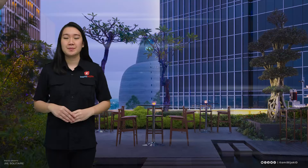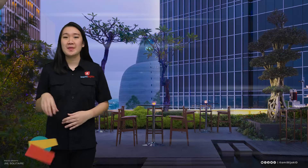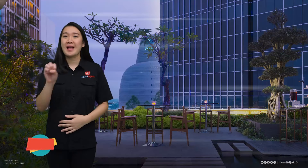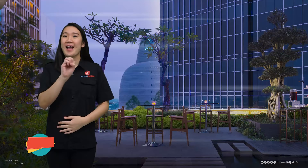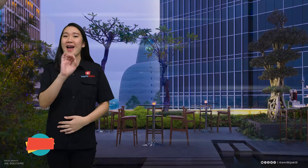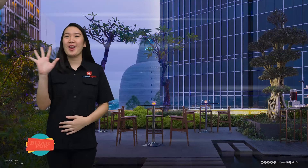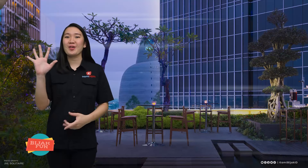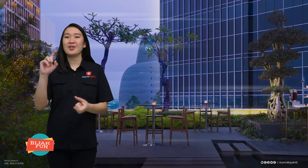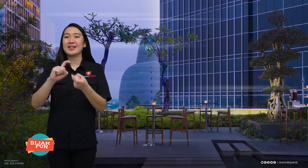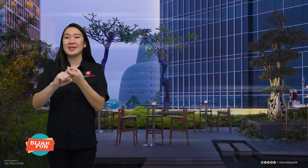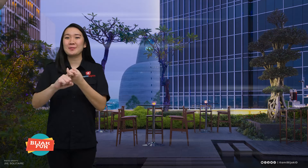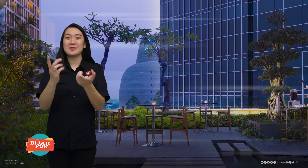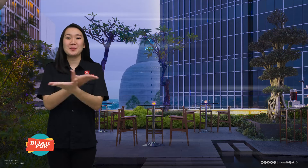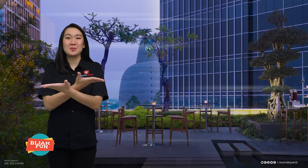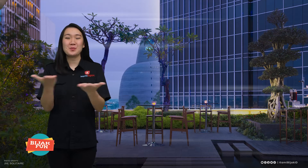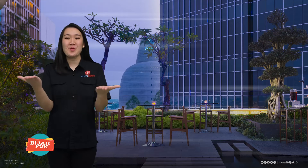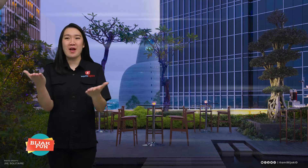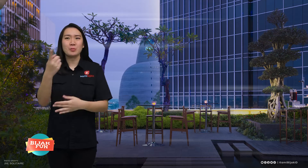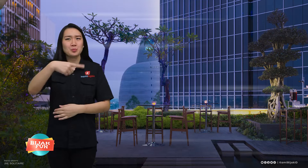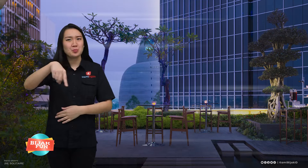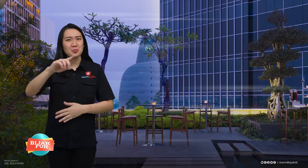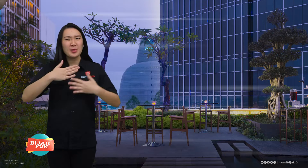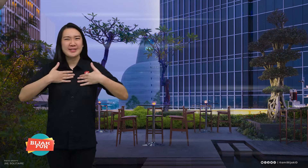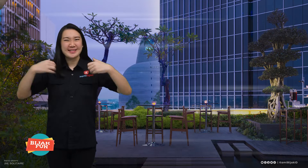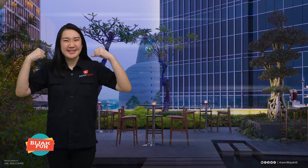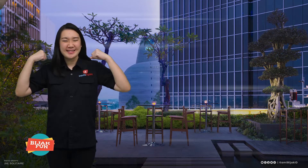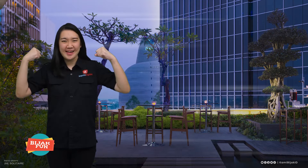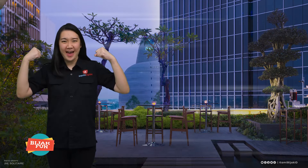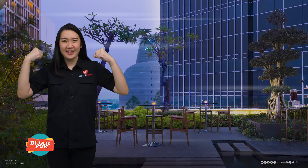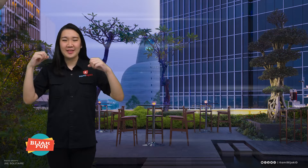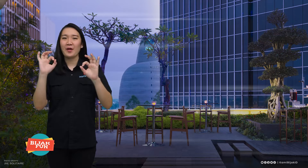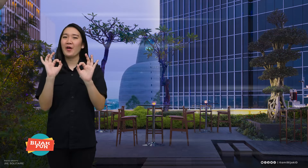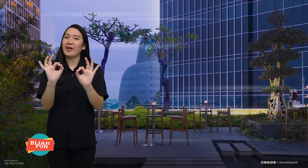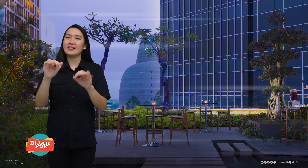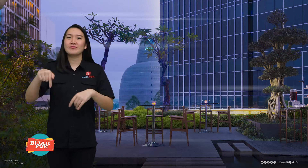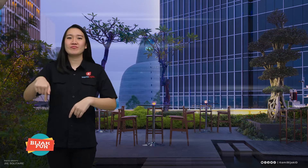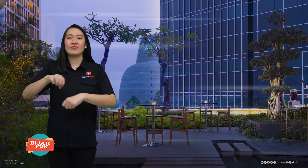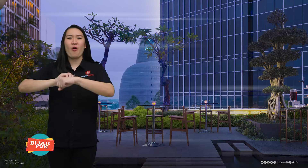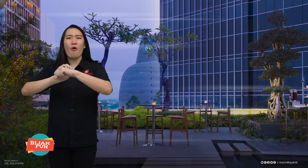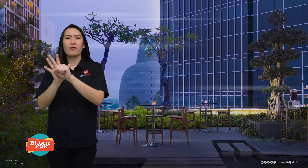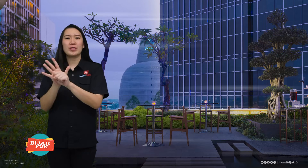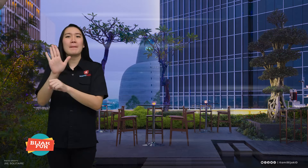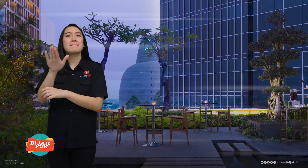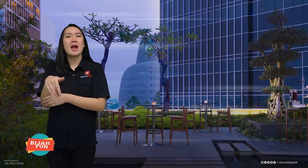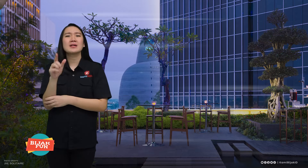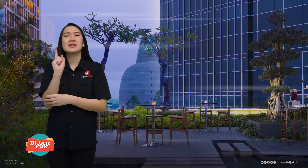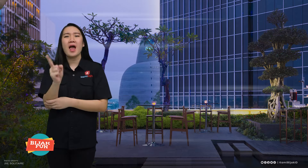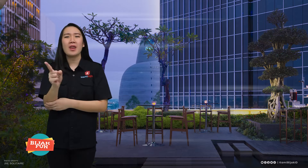Hello everyone, are you all right? Covid is still here